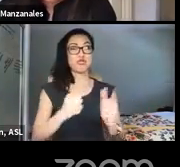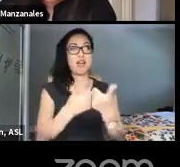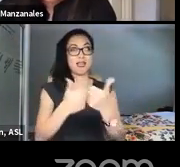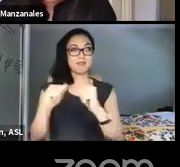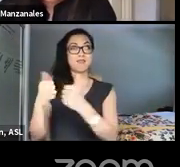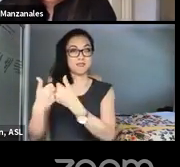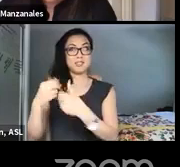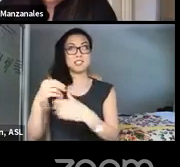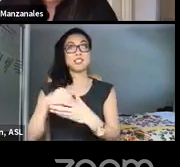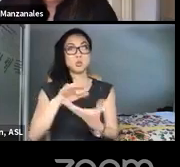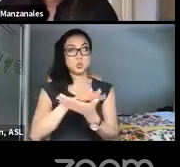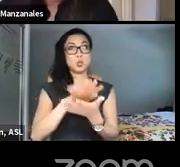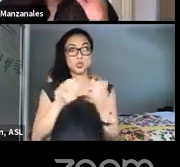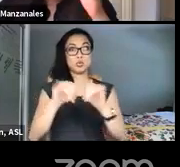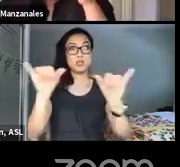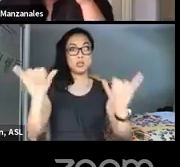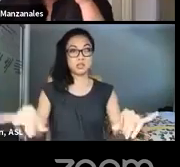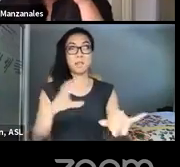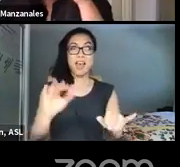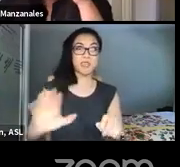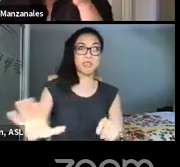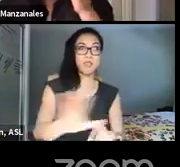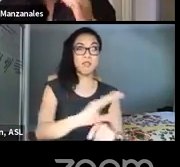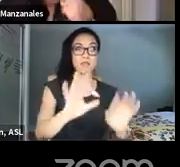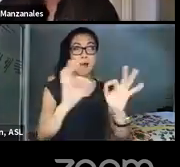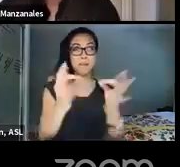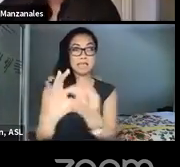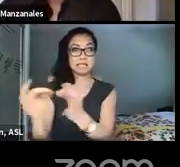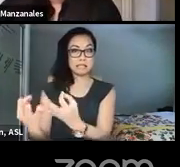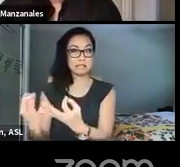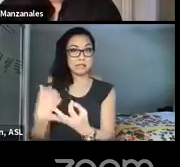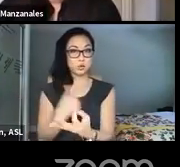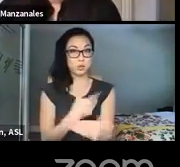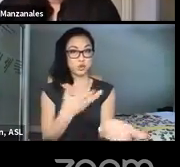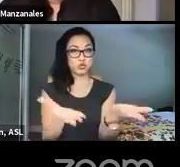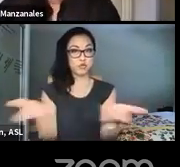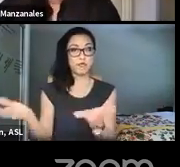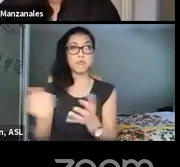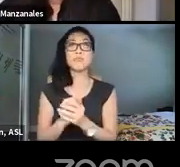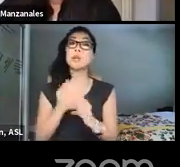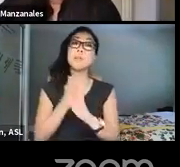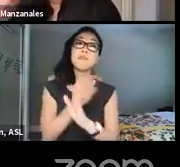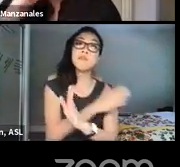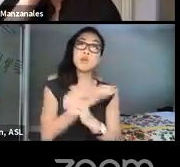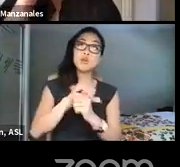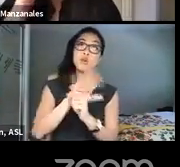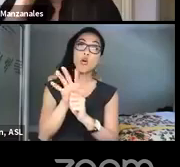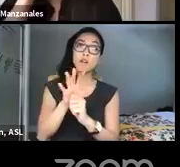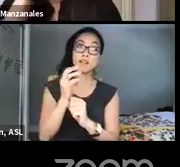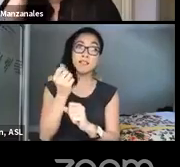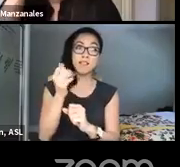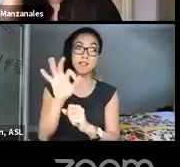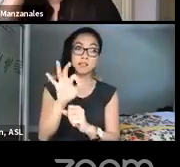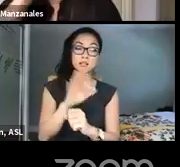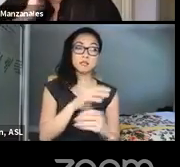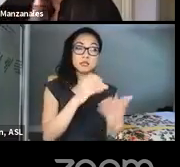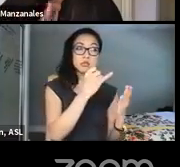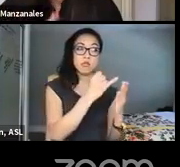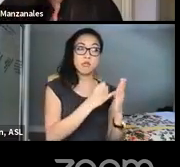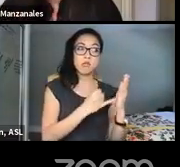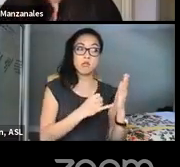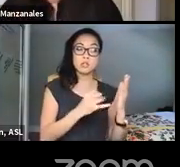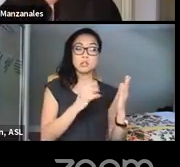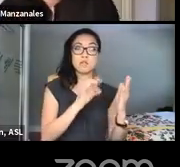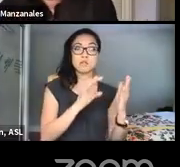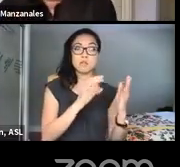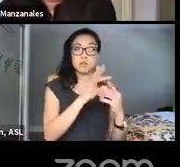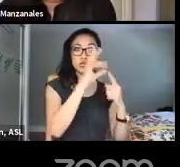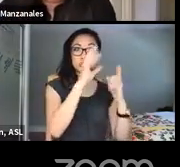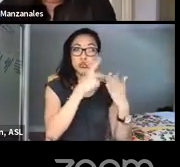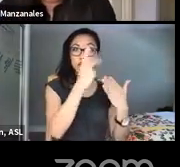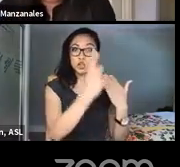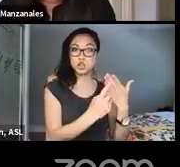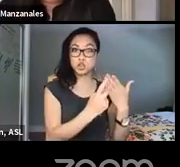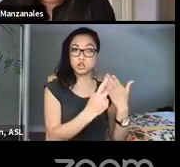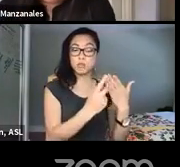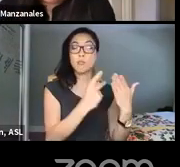Ana Nery Fragoso: I didn't want to bother anybody during the interactions.